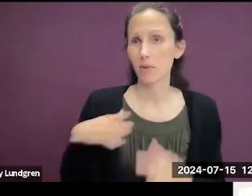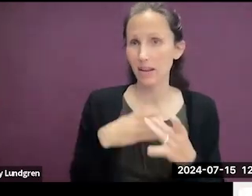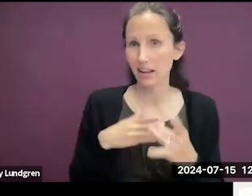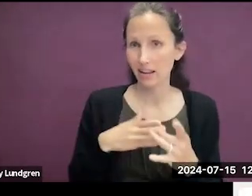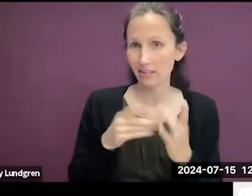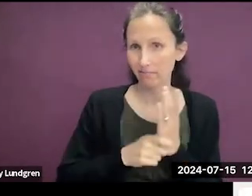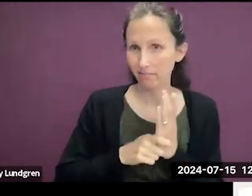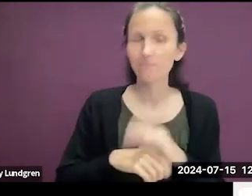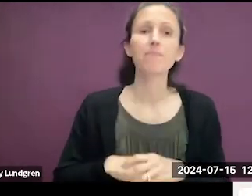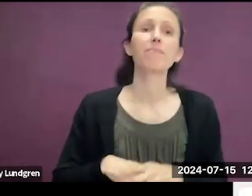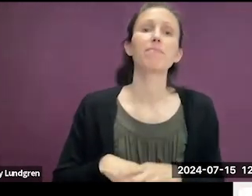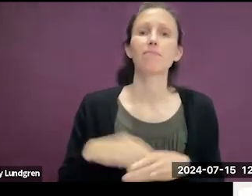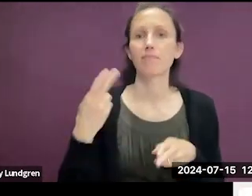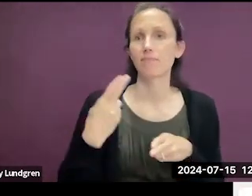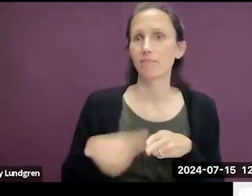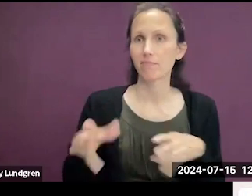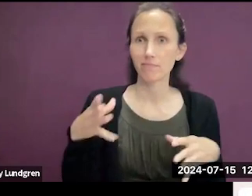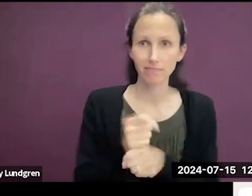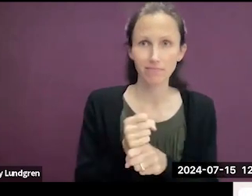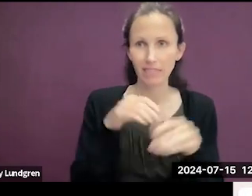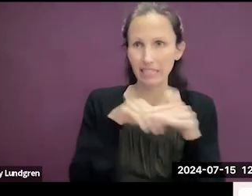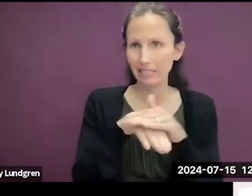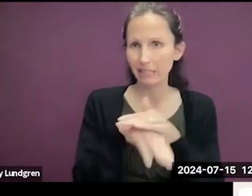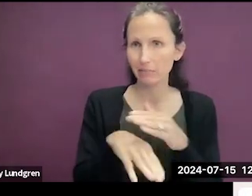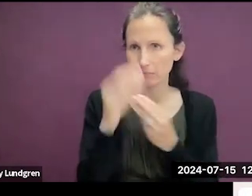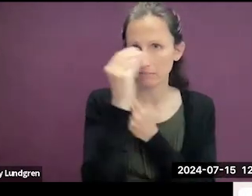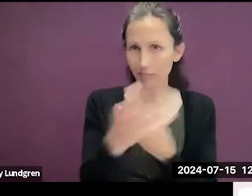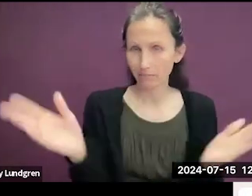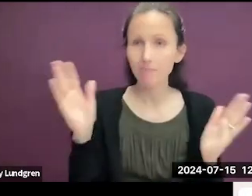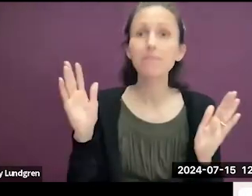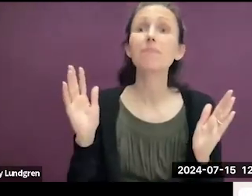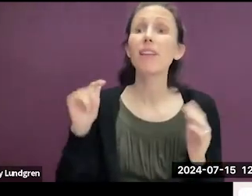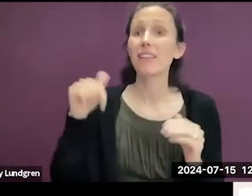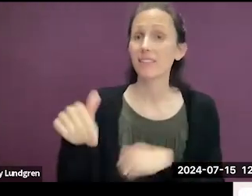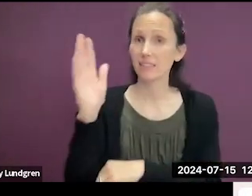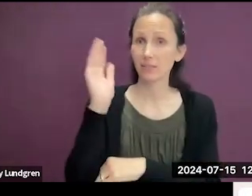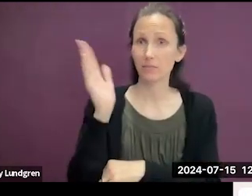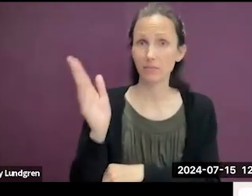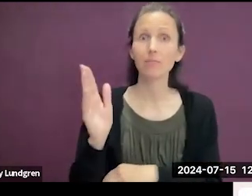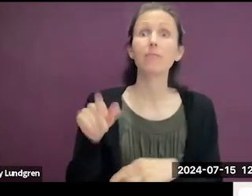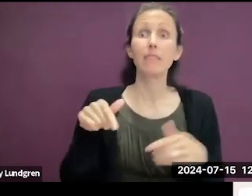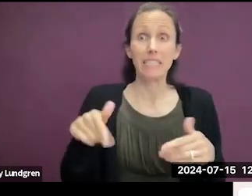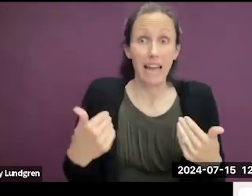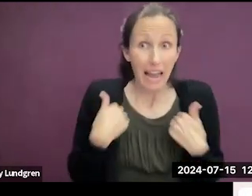So just a very quick and brief accessibility notice is that this presentation has errors in it.